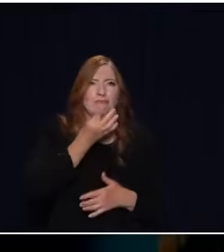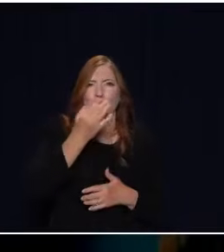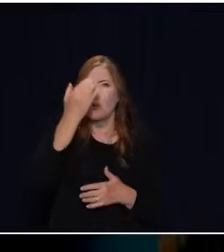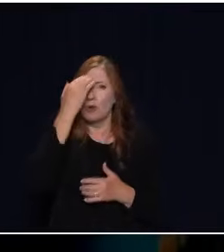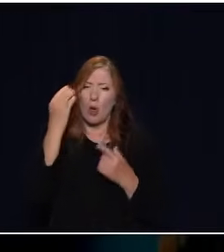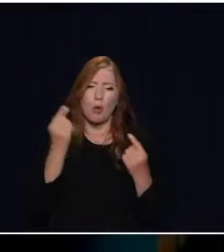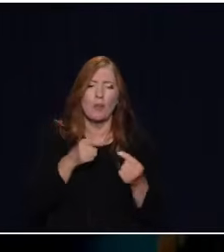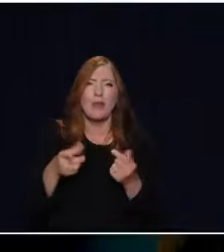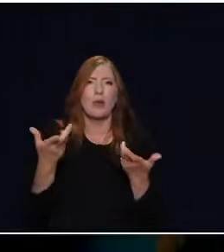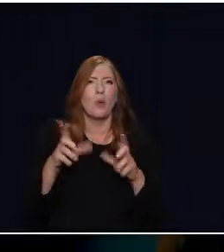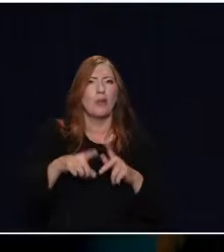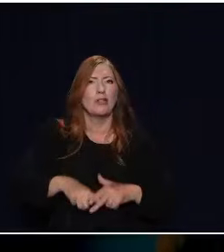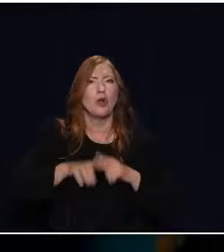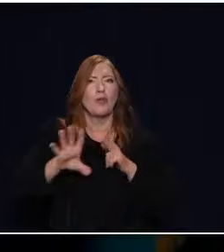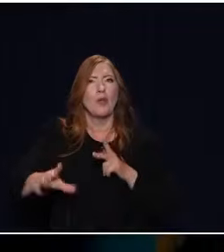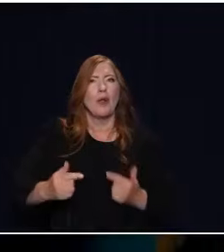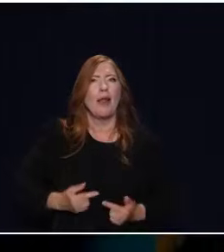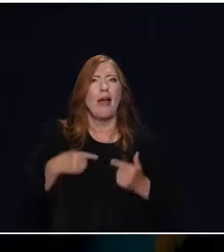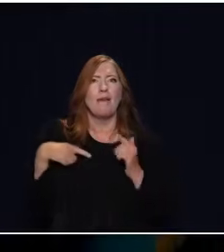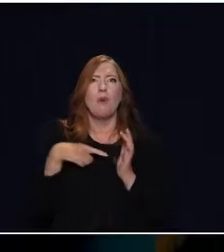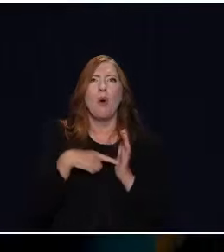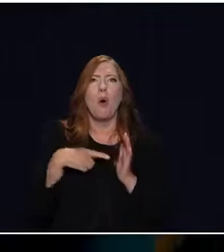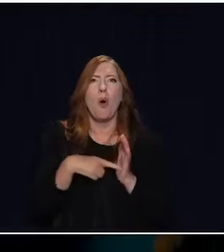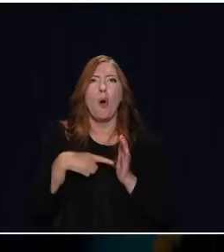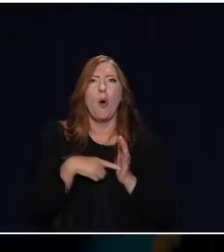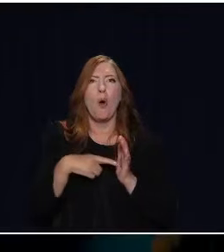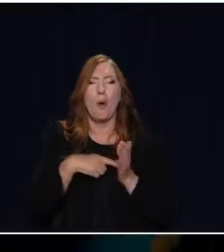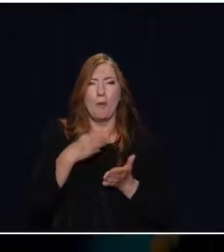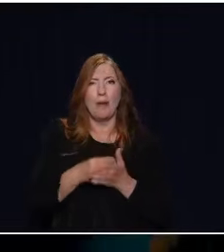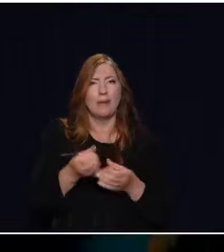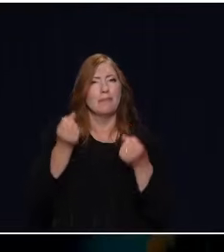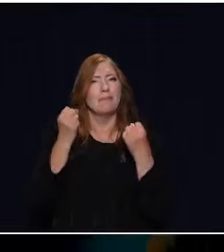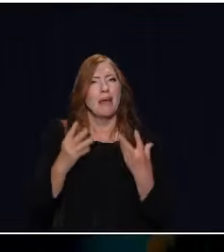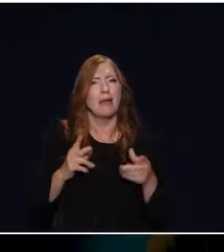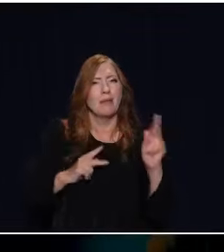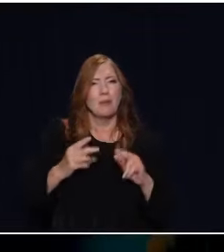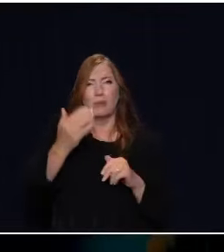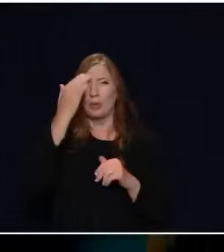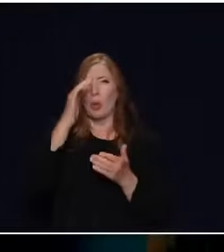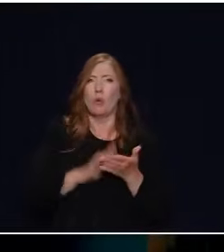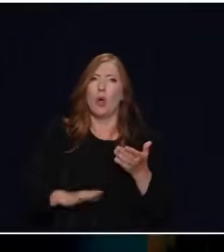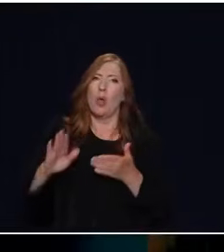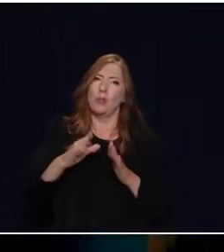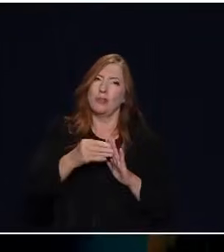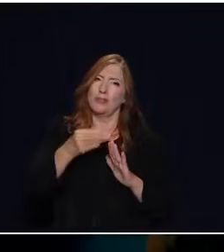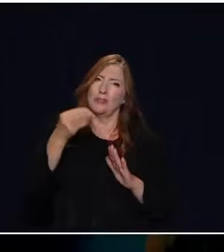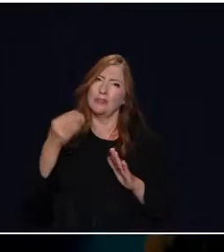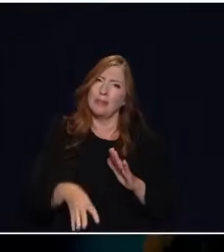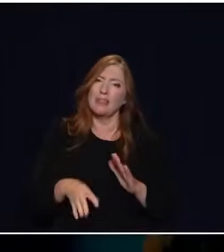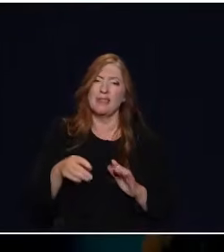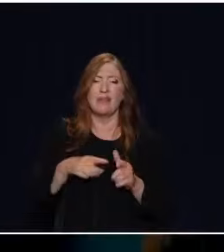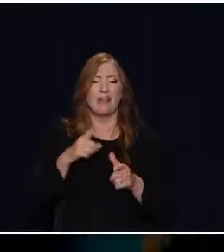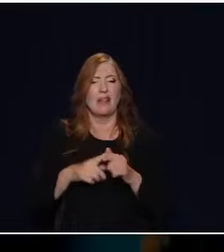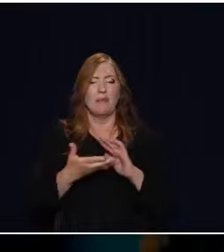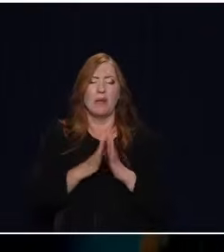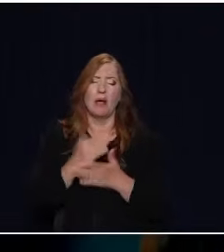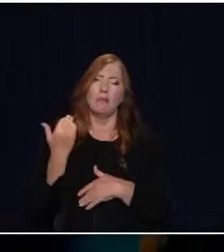AFFORDABLE? I THINK THE NEXT GENERATION IS FINANCIALLY SAVVY KNOWING THEY DON'T WANT TO START OFF